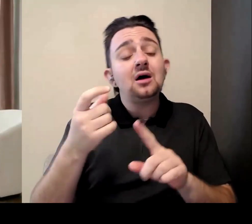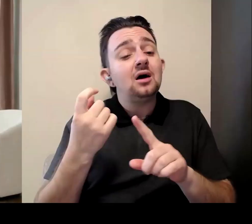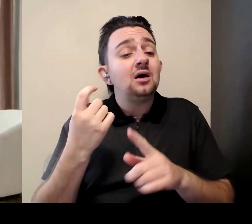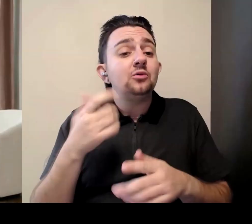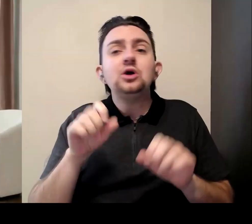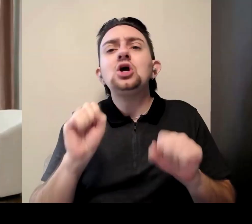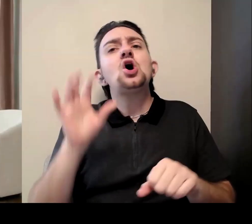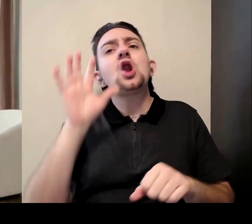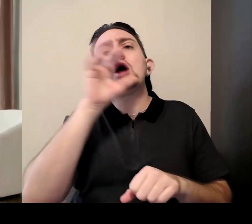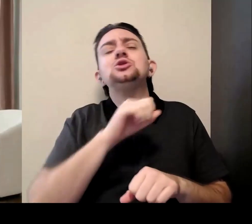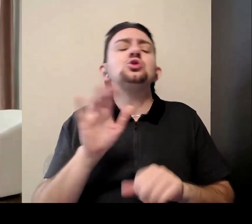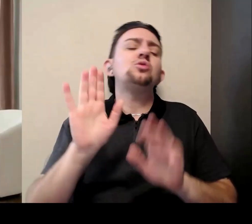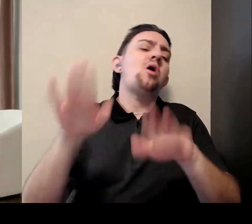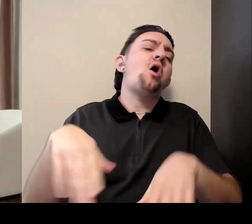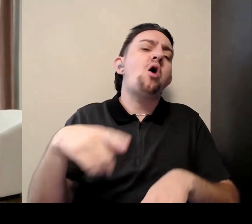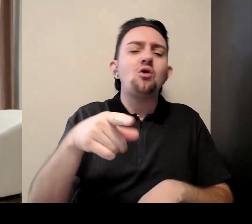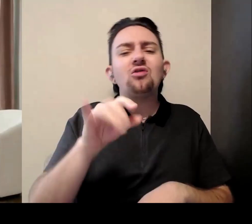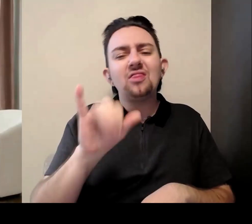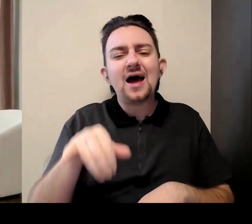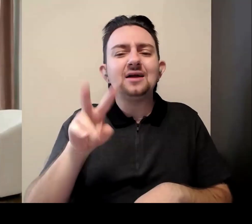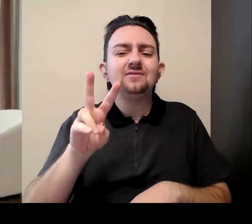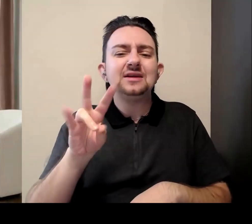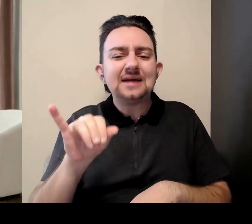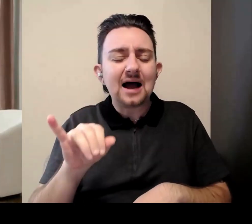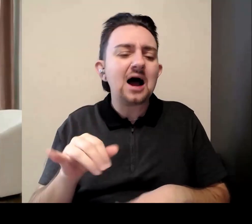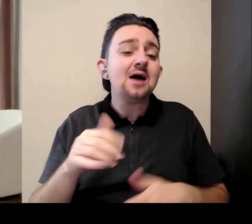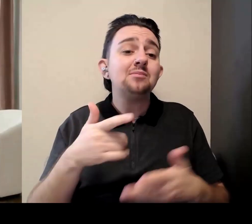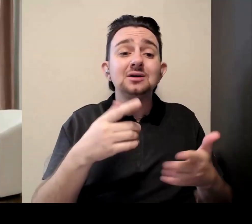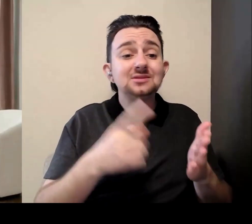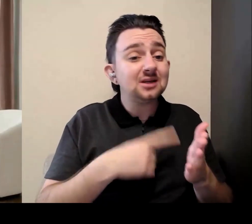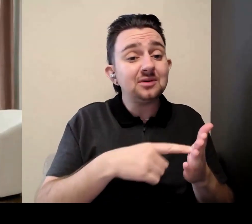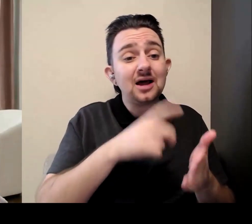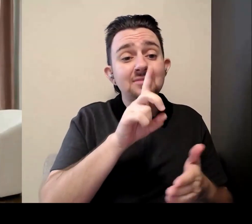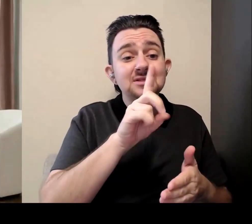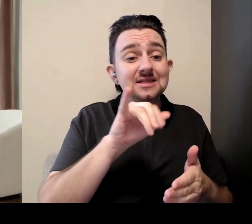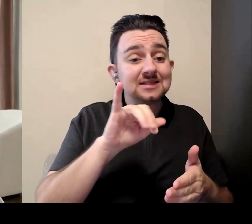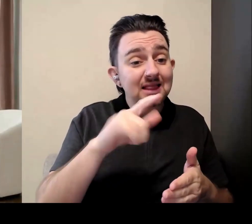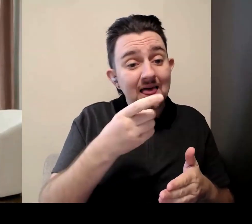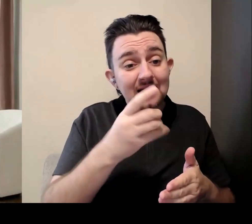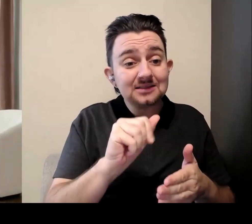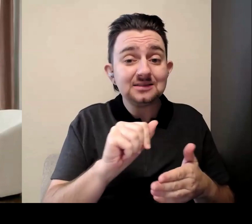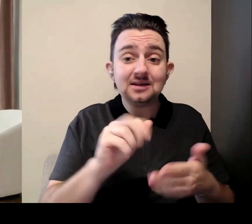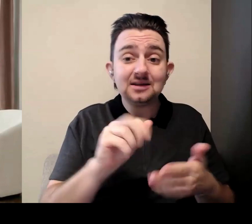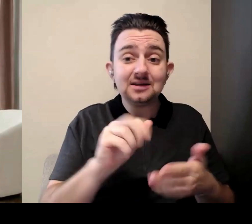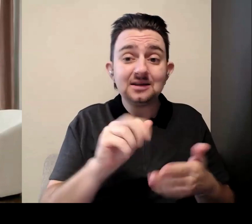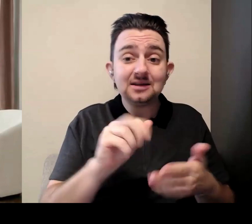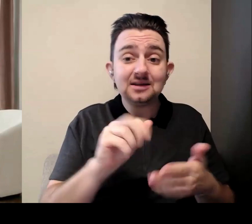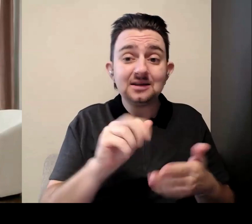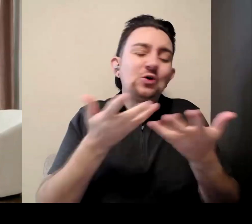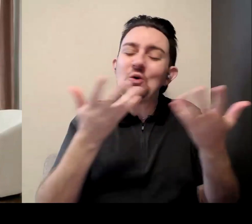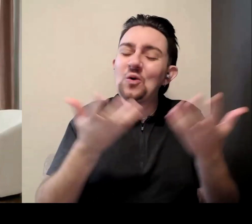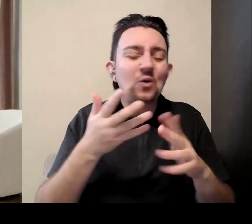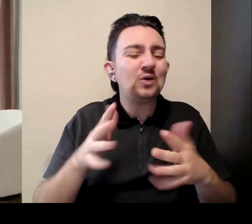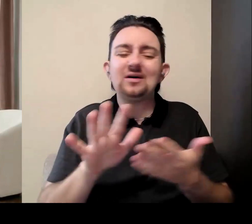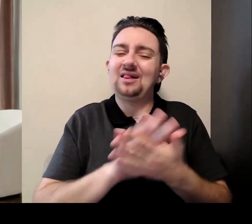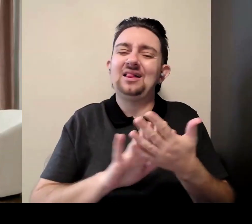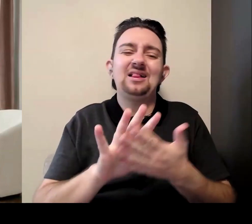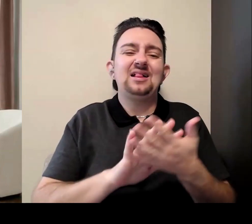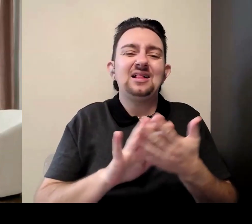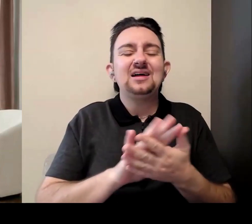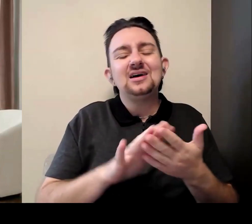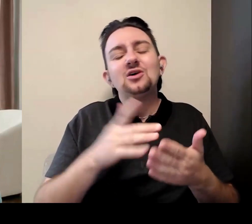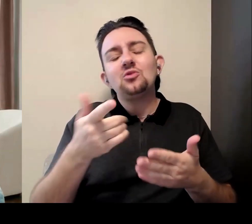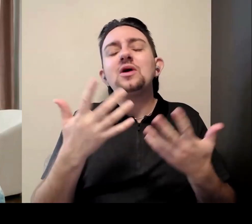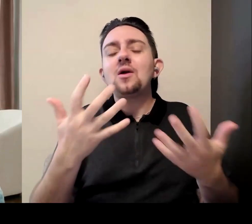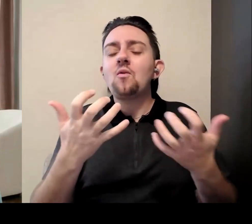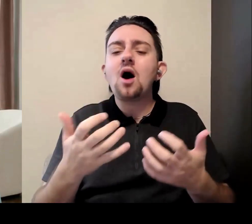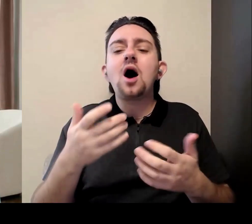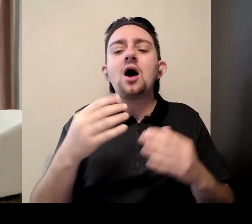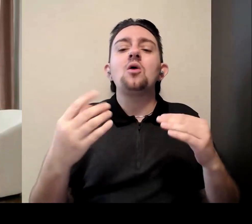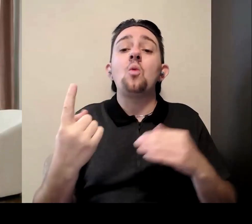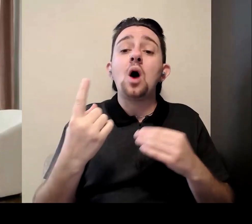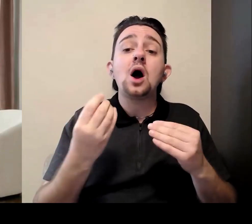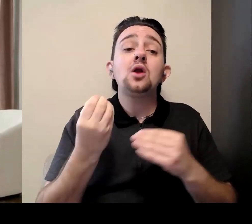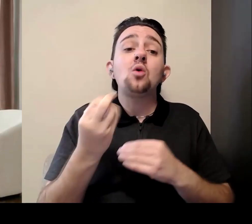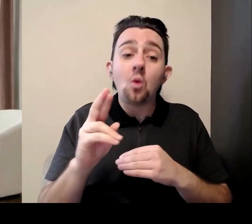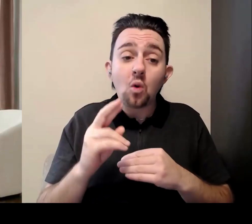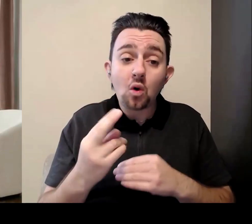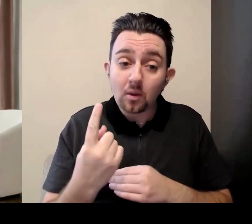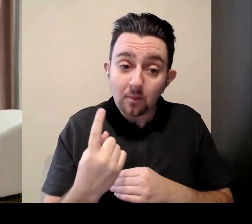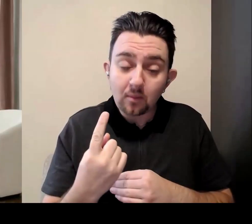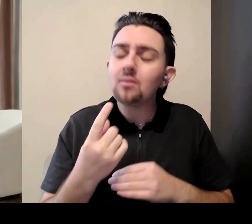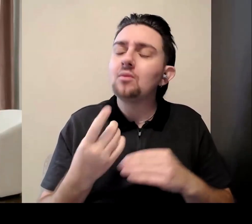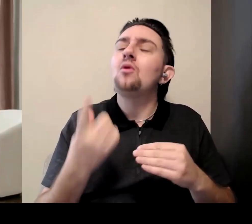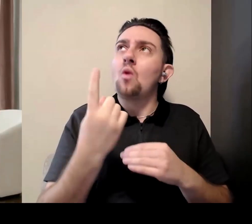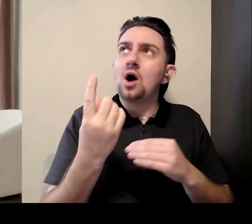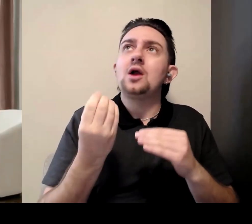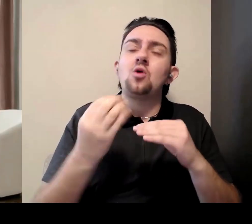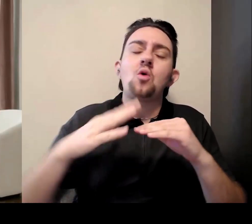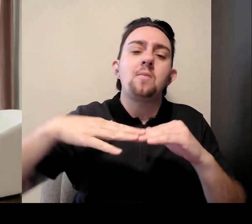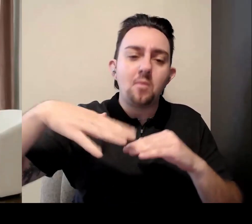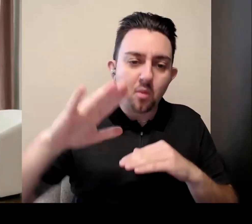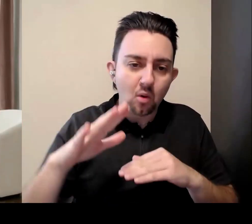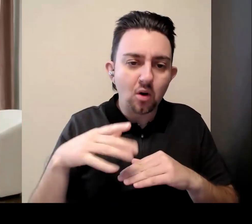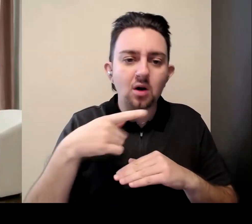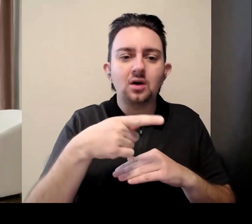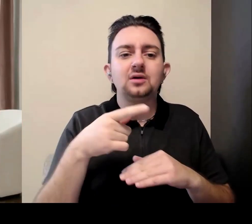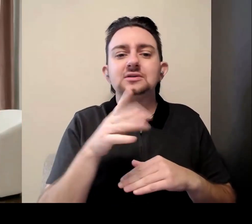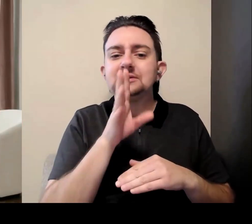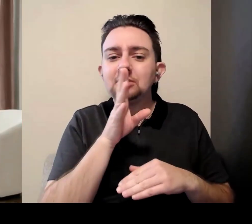But when we look at the federal definition of SLD, you know, we're looking for a disorder in one or more basic psychological processes involved in understanding and using language spoken or written that may manifest itself in an imperfect ability